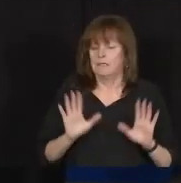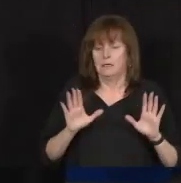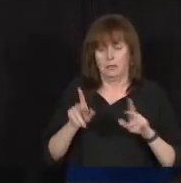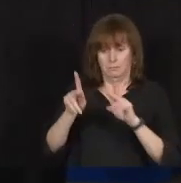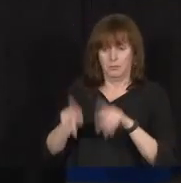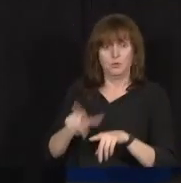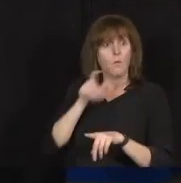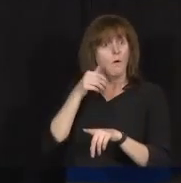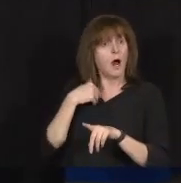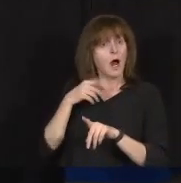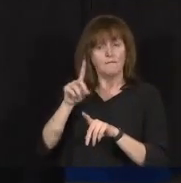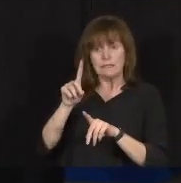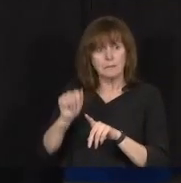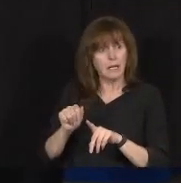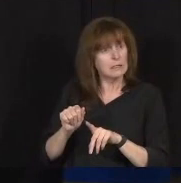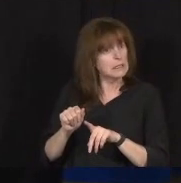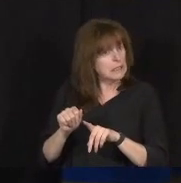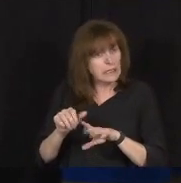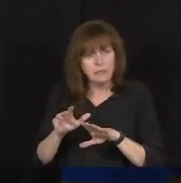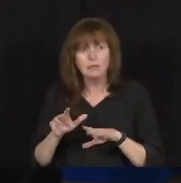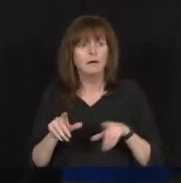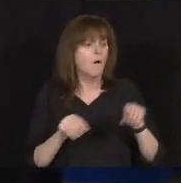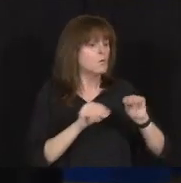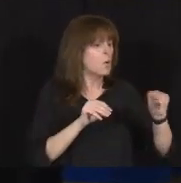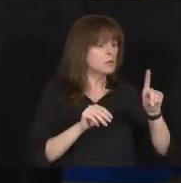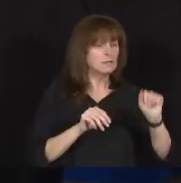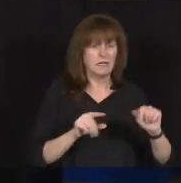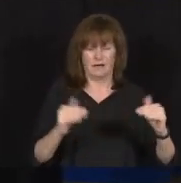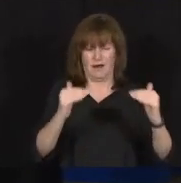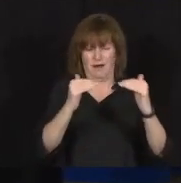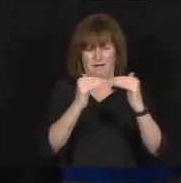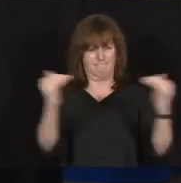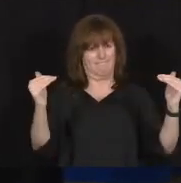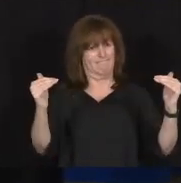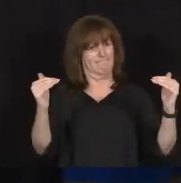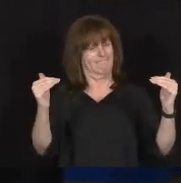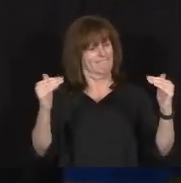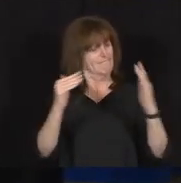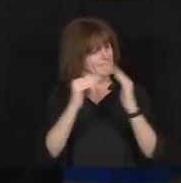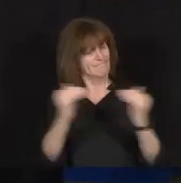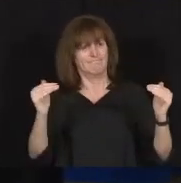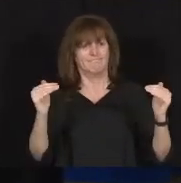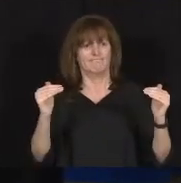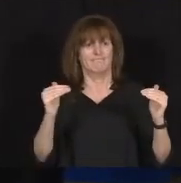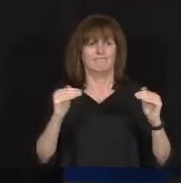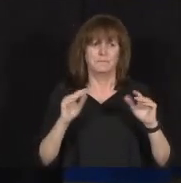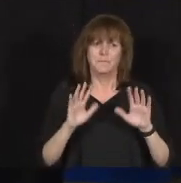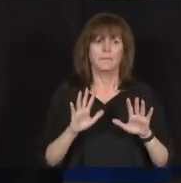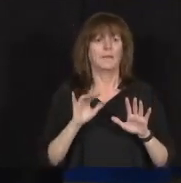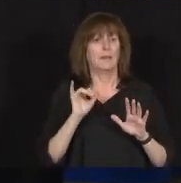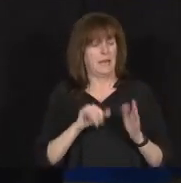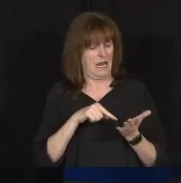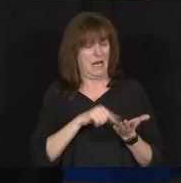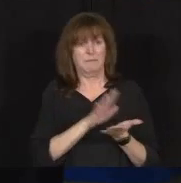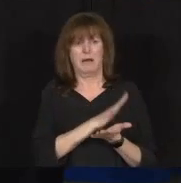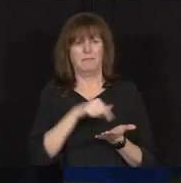a re treated in the same way as everyone else as they should be. But that is, as I said, it is a draft document.